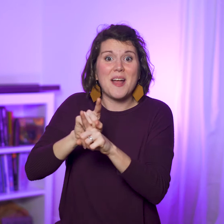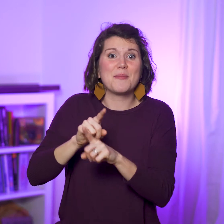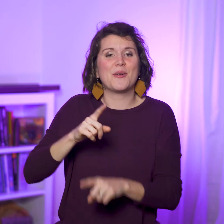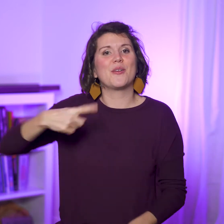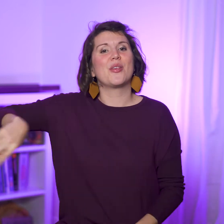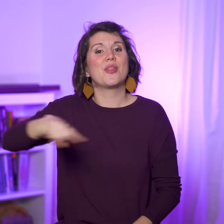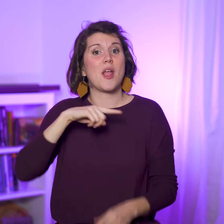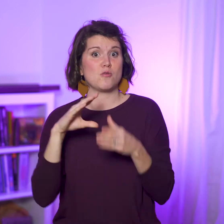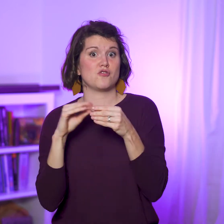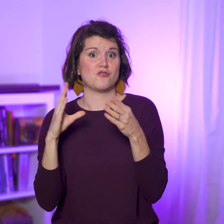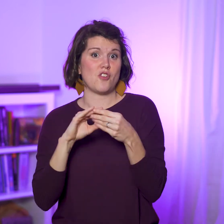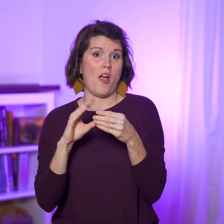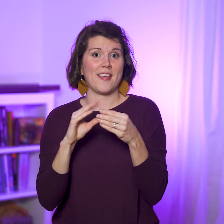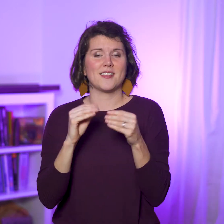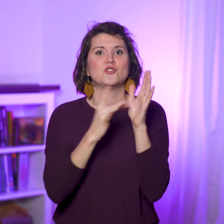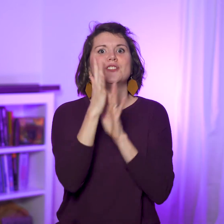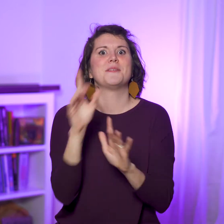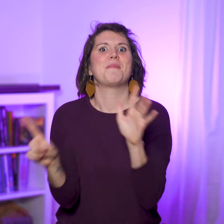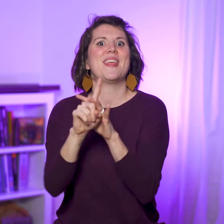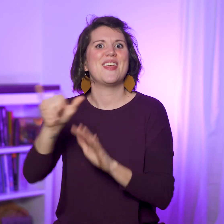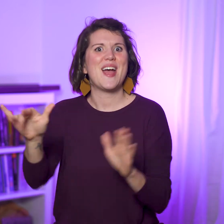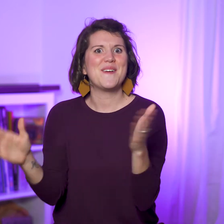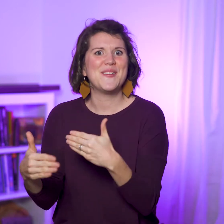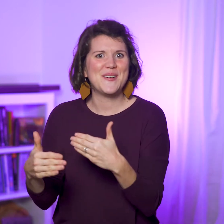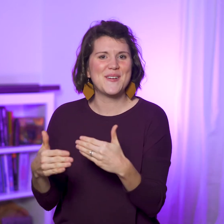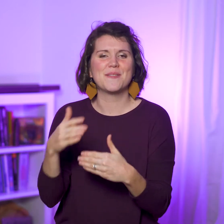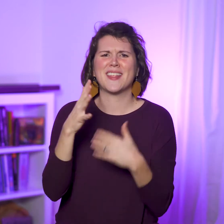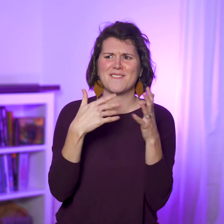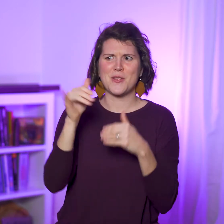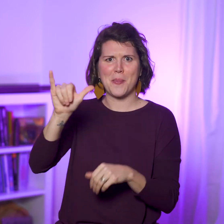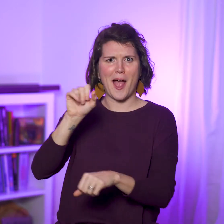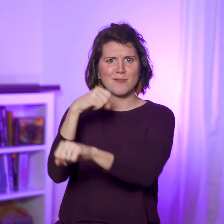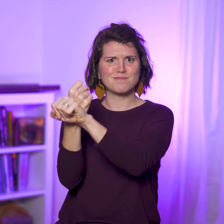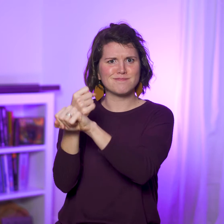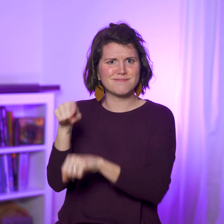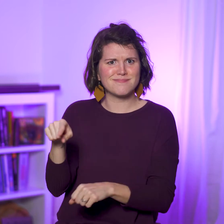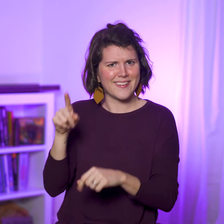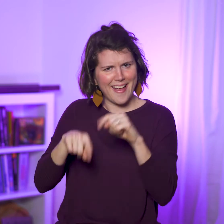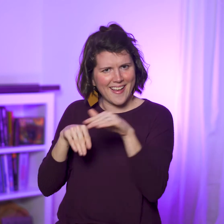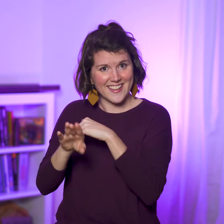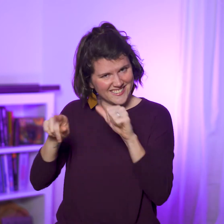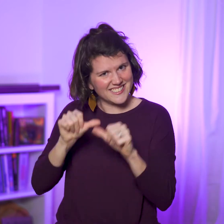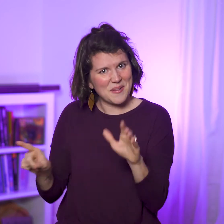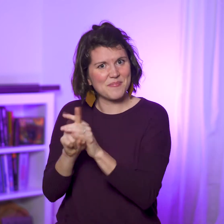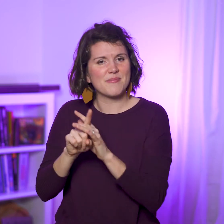and as they’re talking, Jesus appears in the room despite the locked doors.